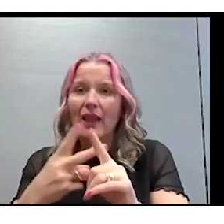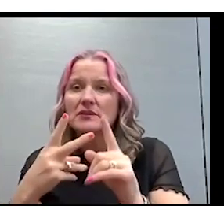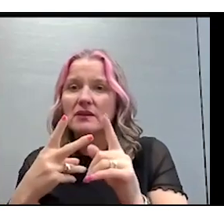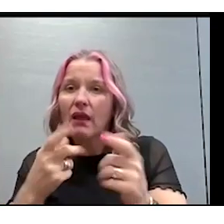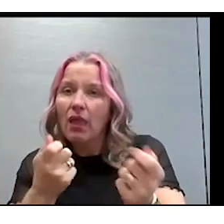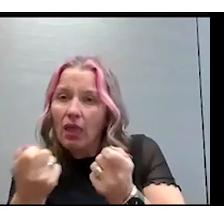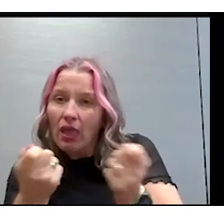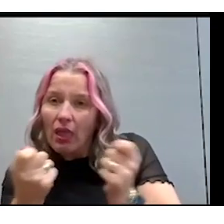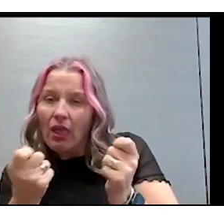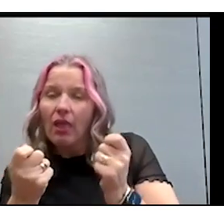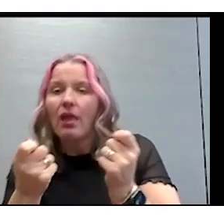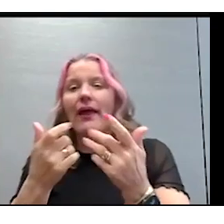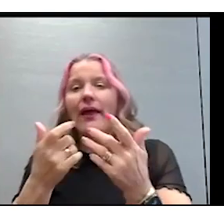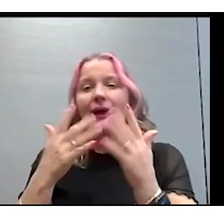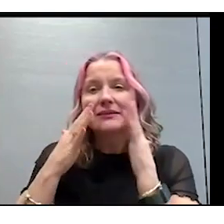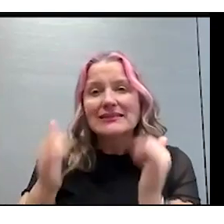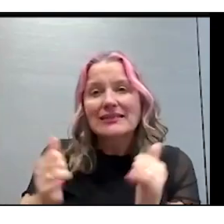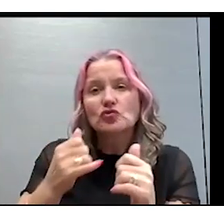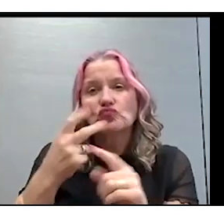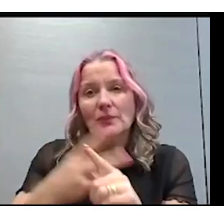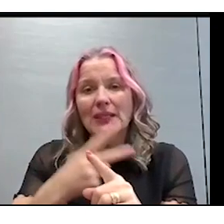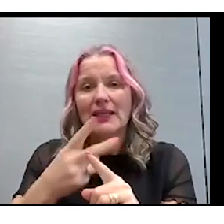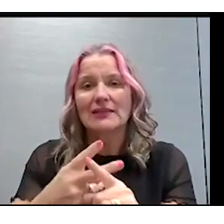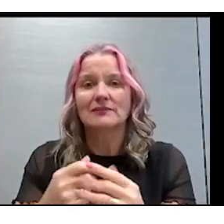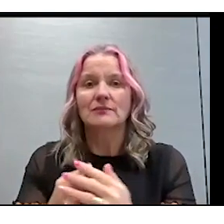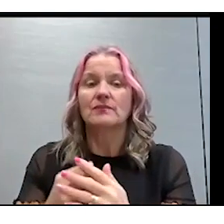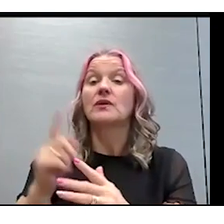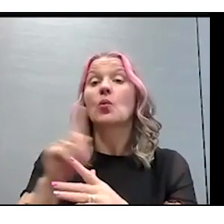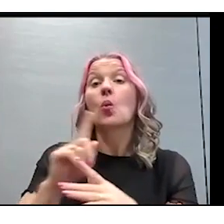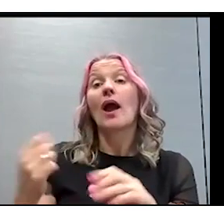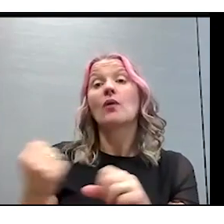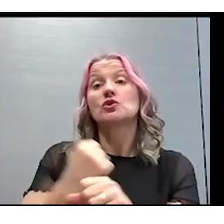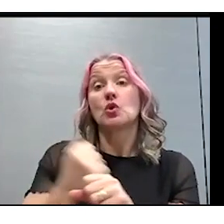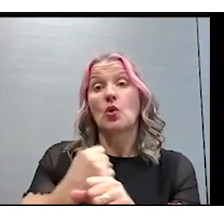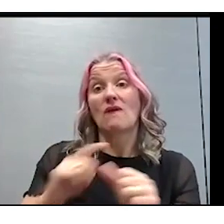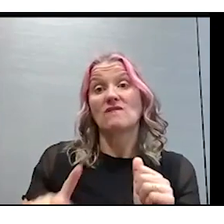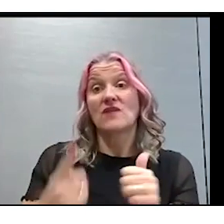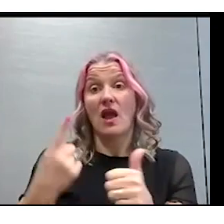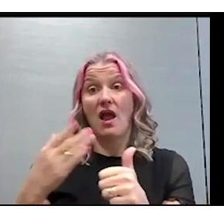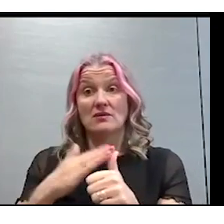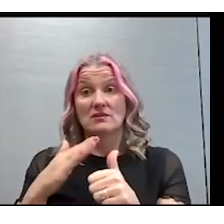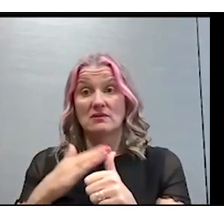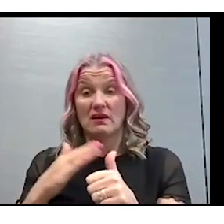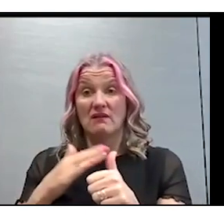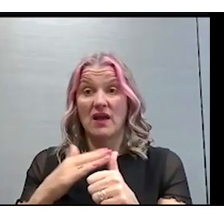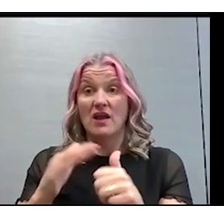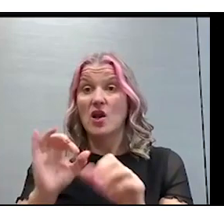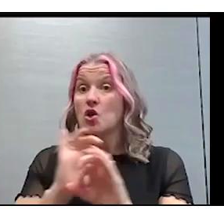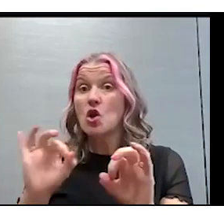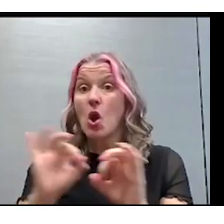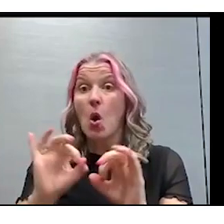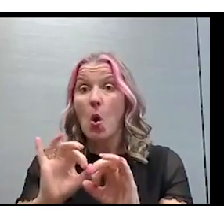for disability, what I would do first of all is, hey, if I had no mitigations in place,